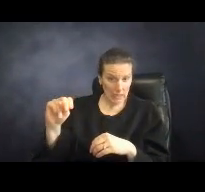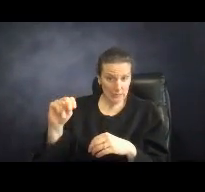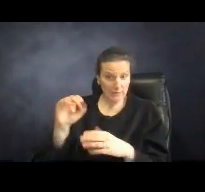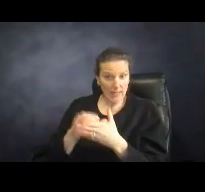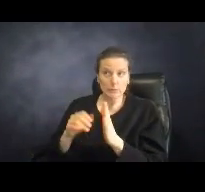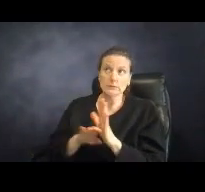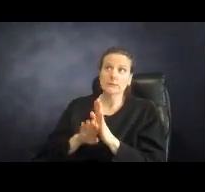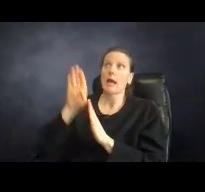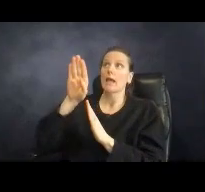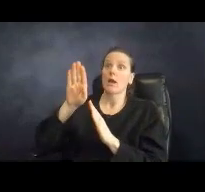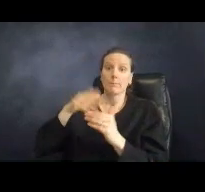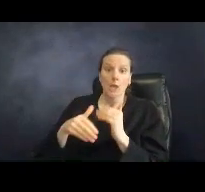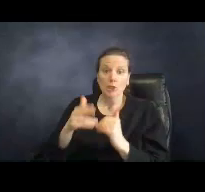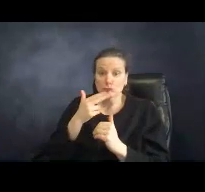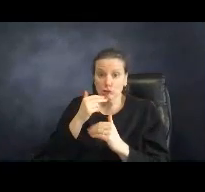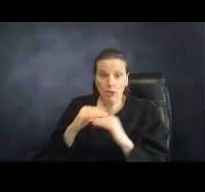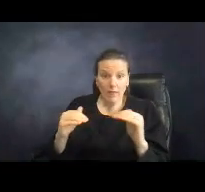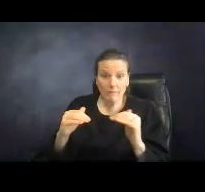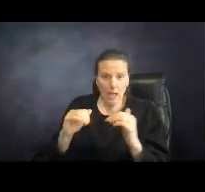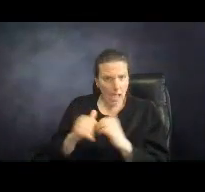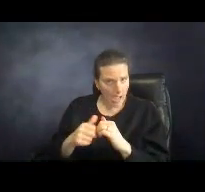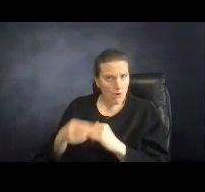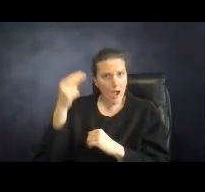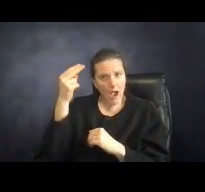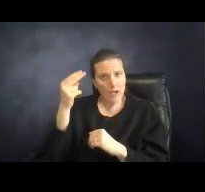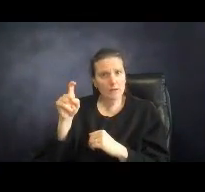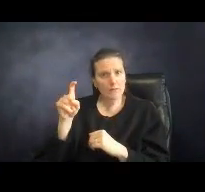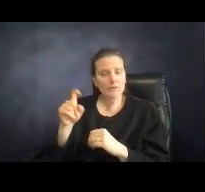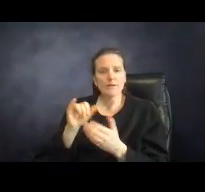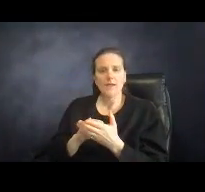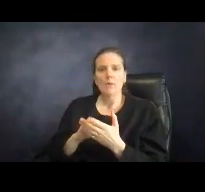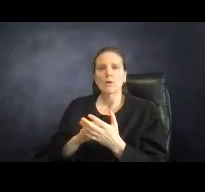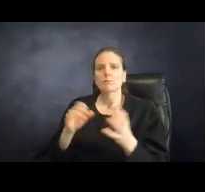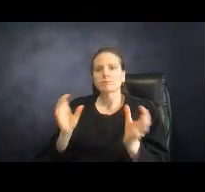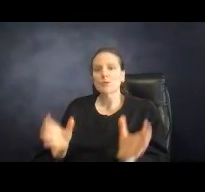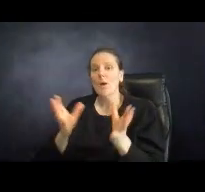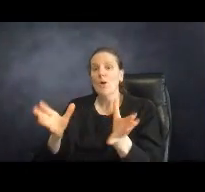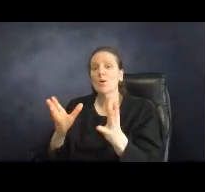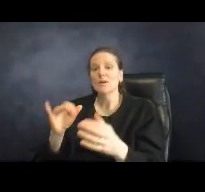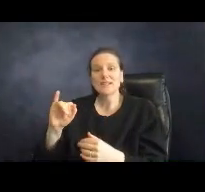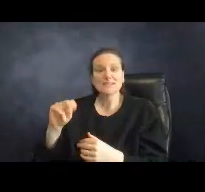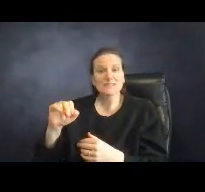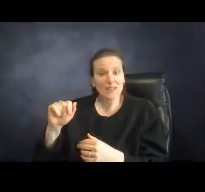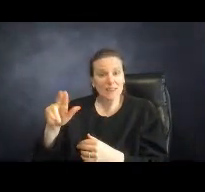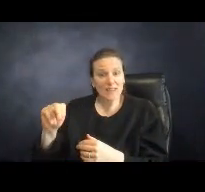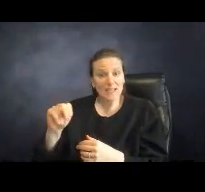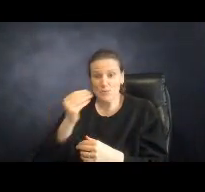And if it does, how high is it going to promote insulin? If if you eat it regularly, is it gonna promote insulin resistance?